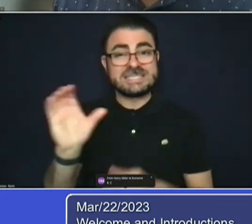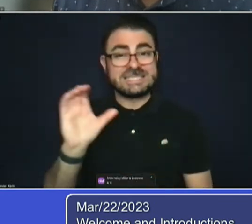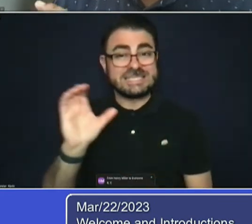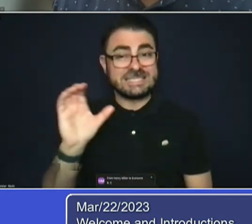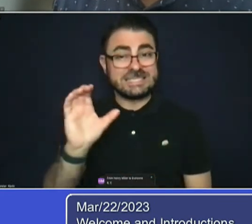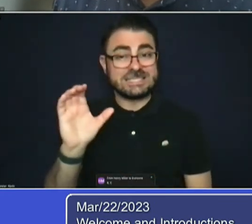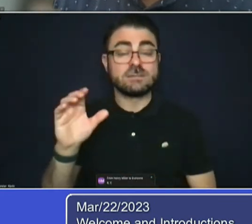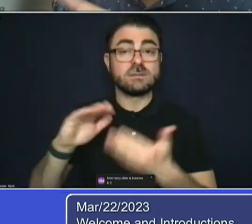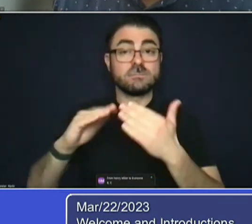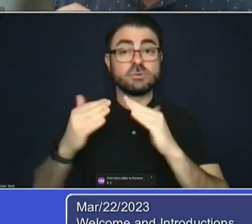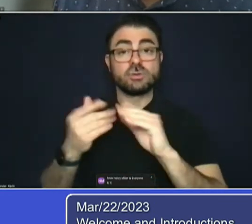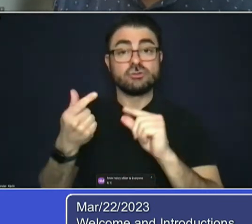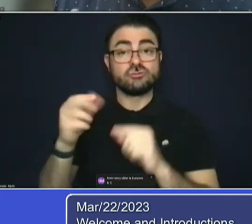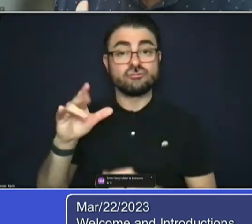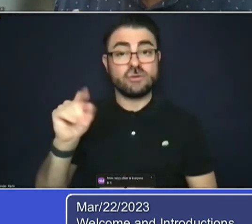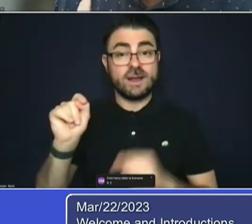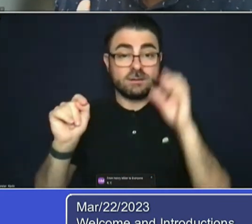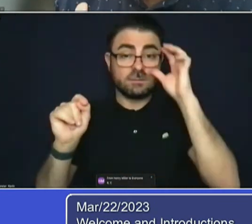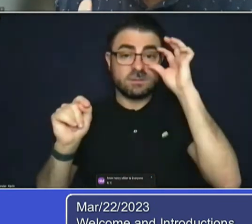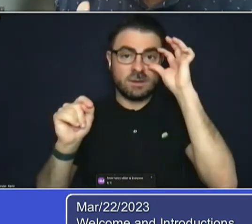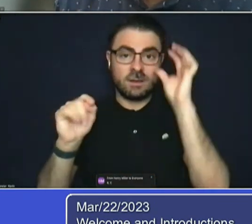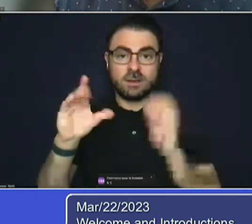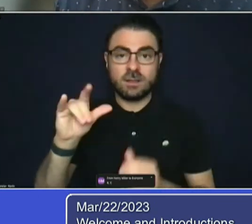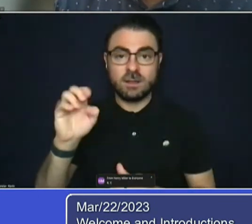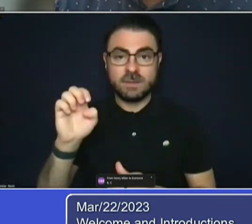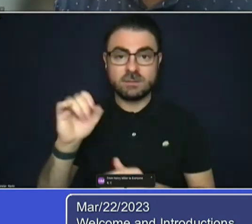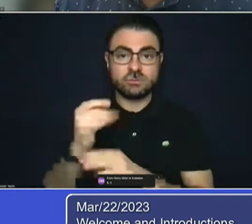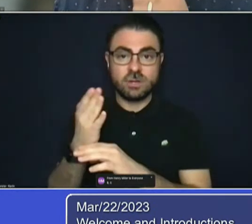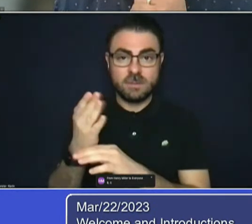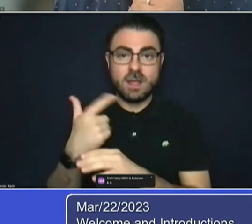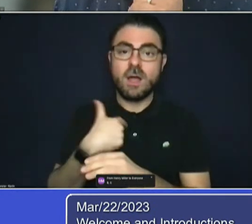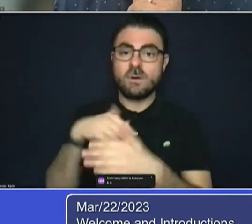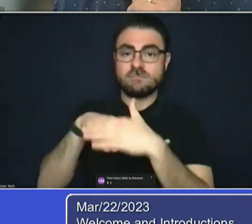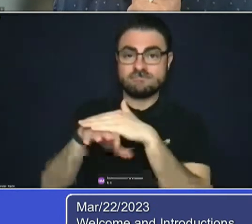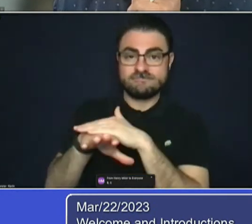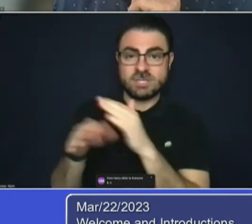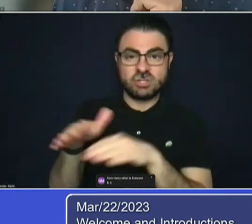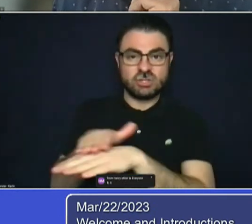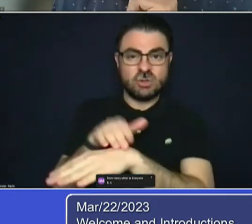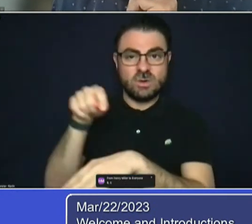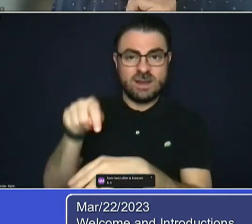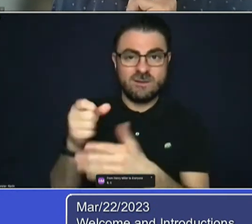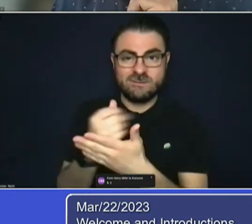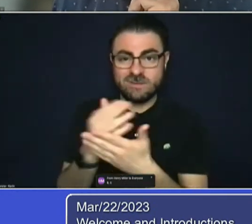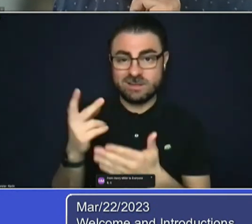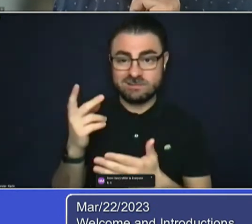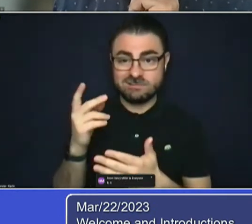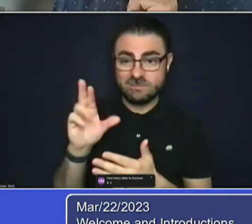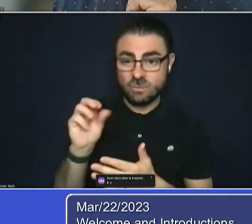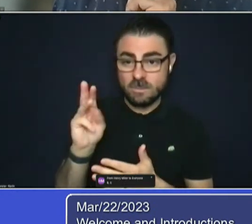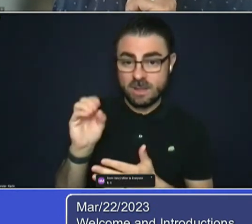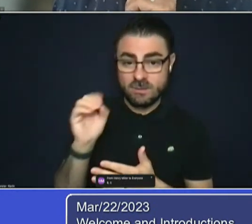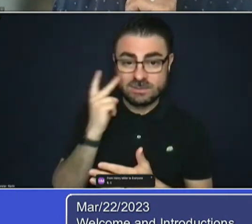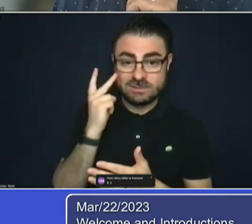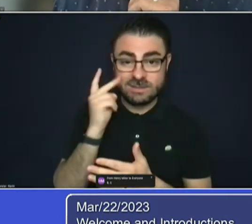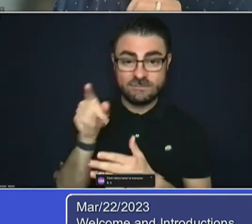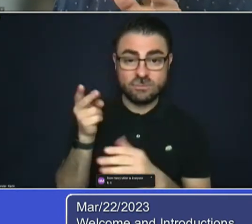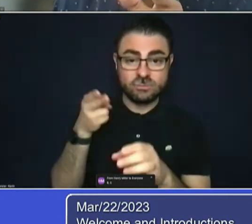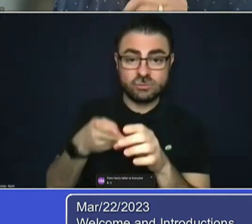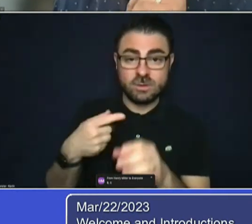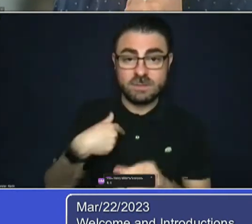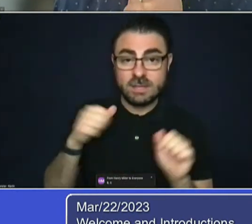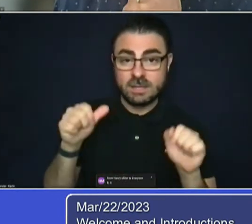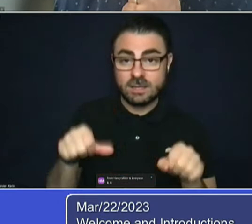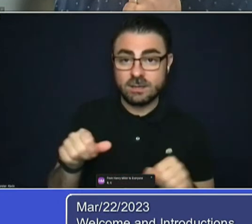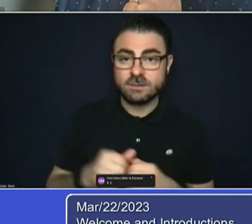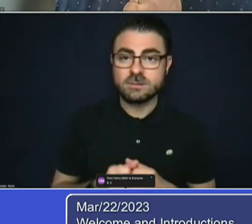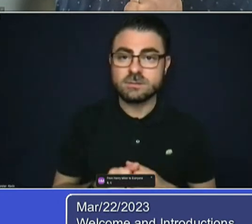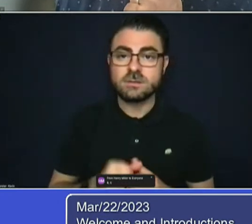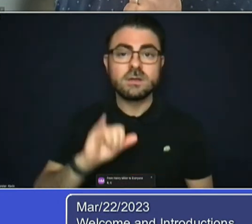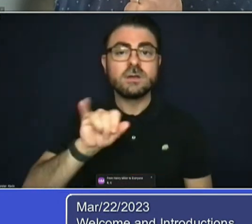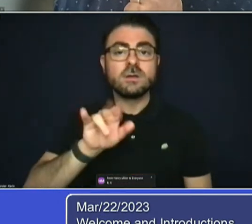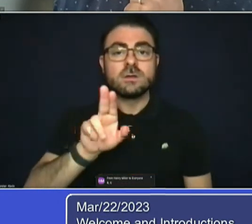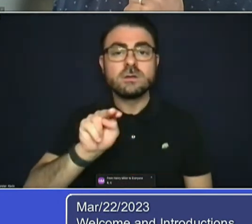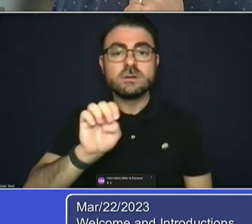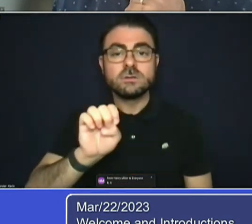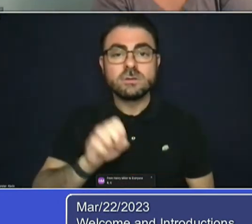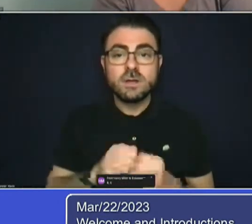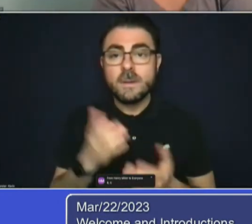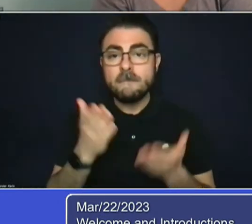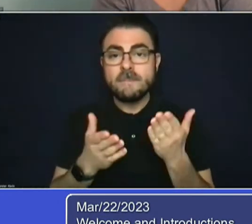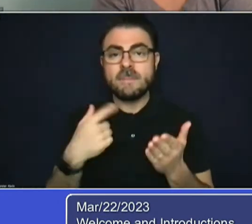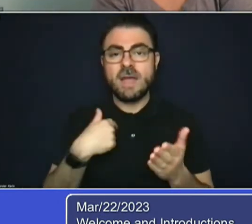FOLKS INTO THE C COMMUNITY